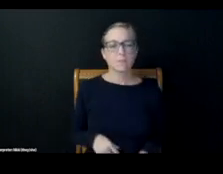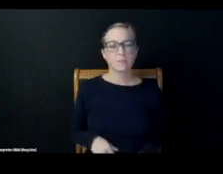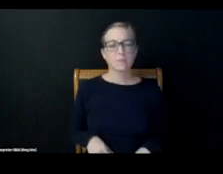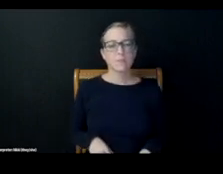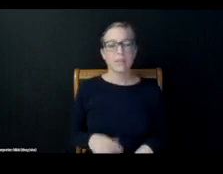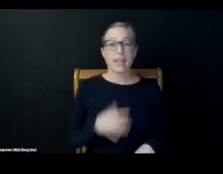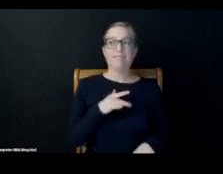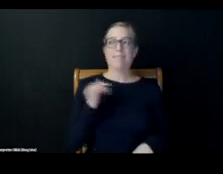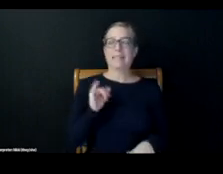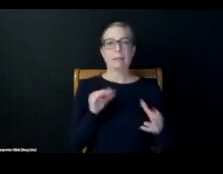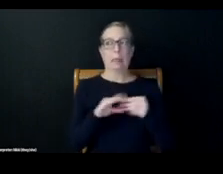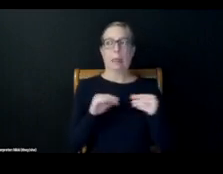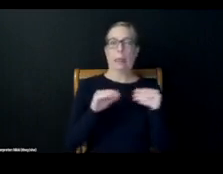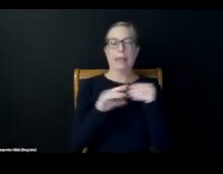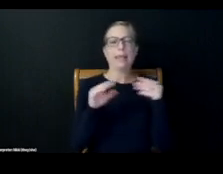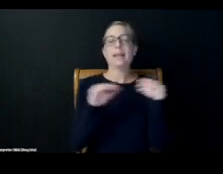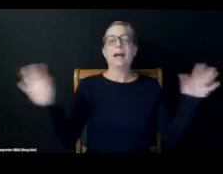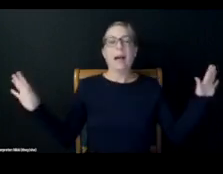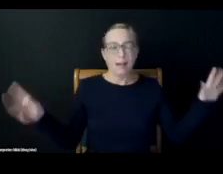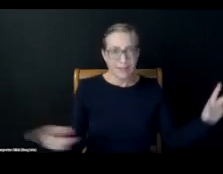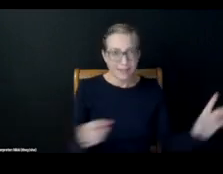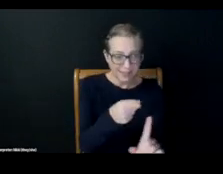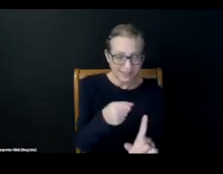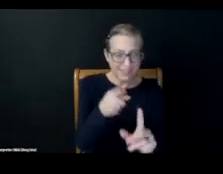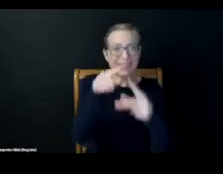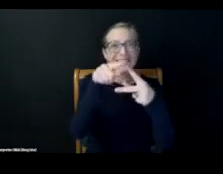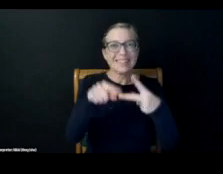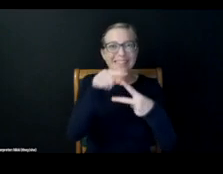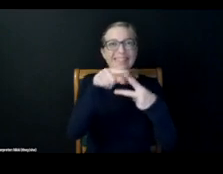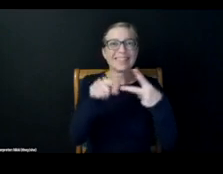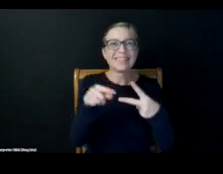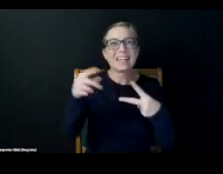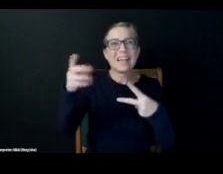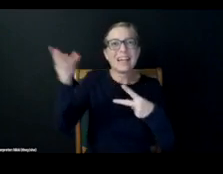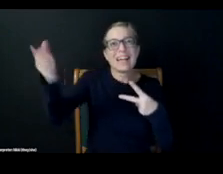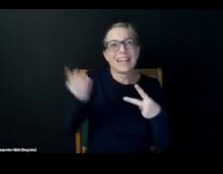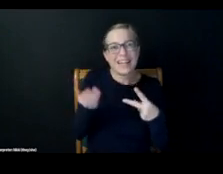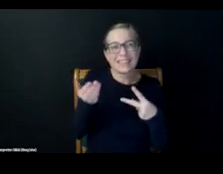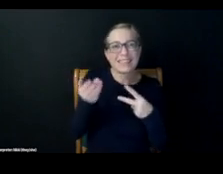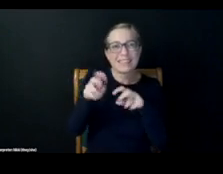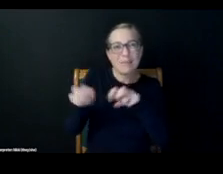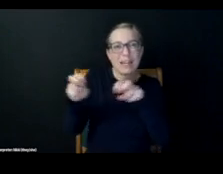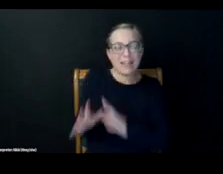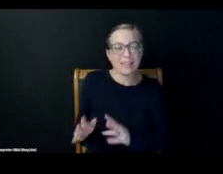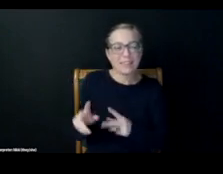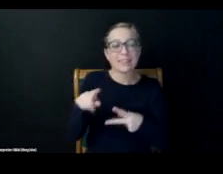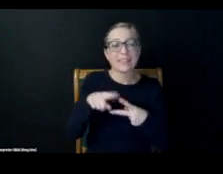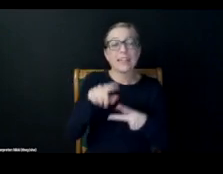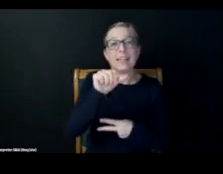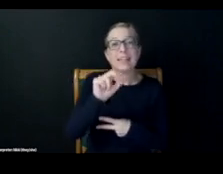our webinar today, our awesome panelists. We are joined by Angie and Jennifer let